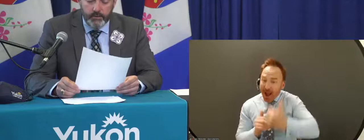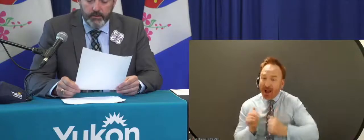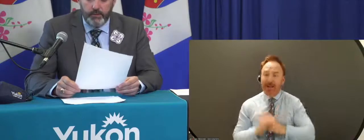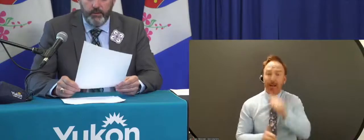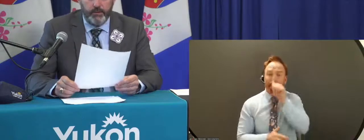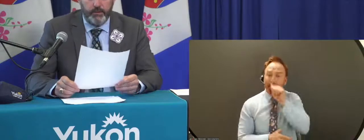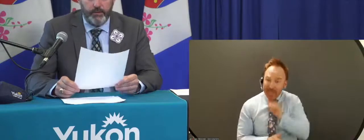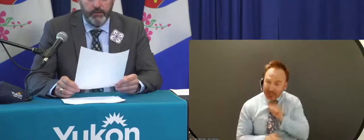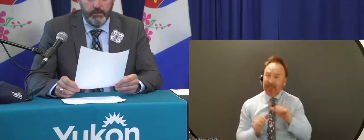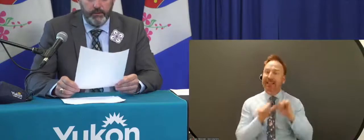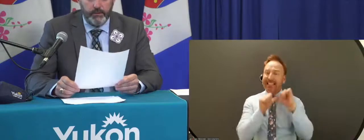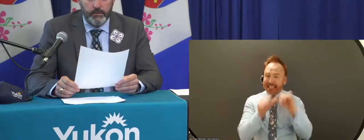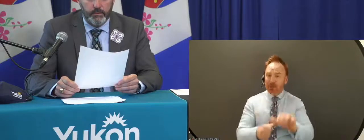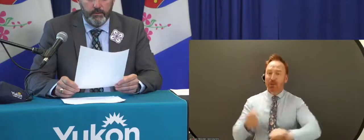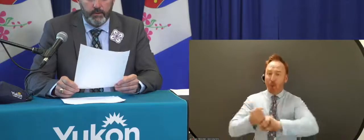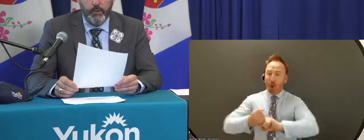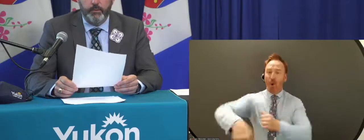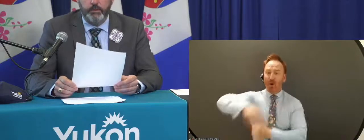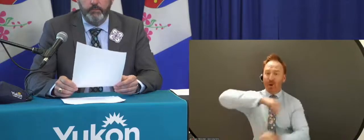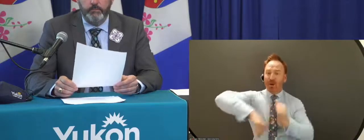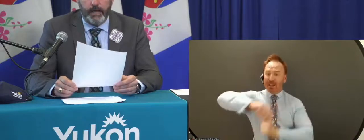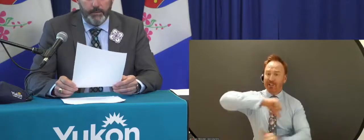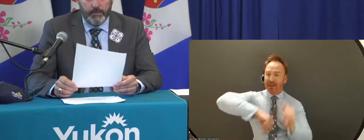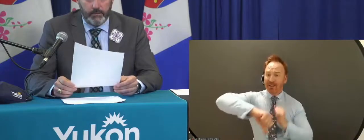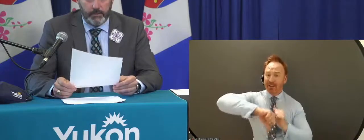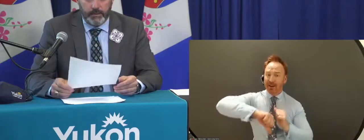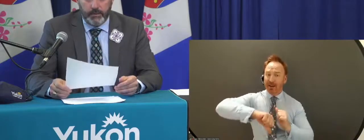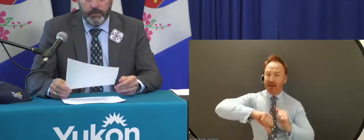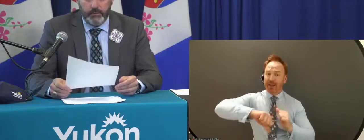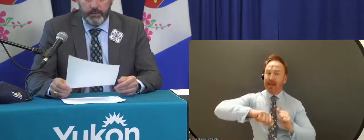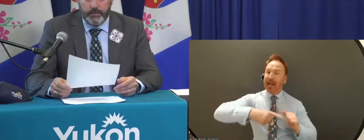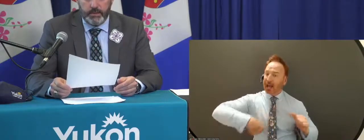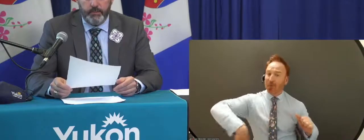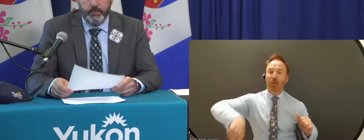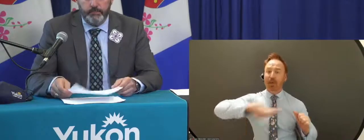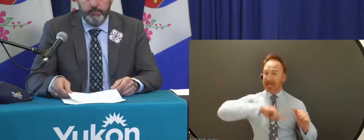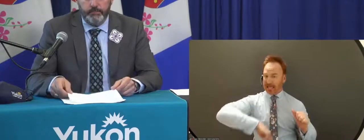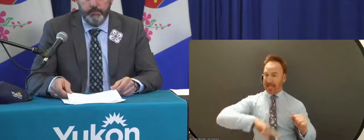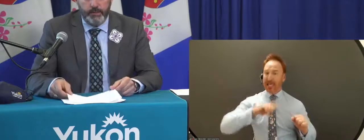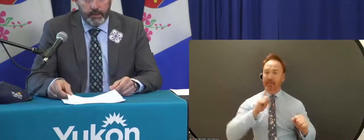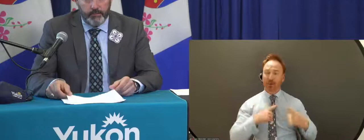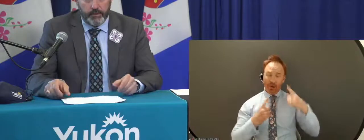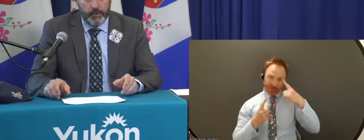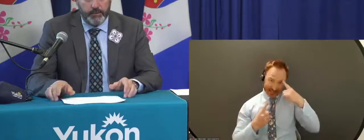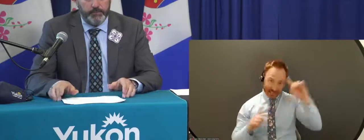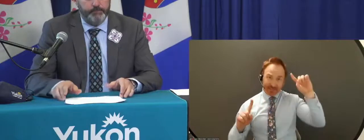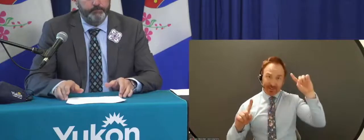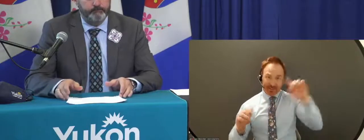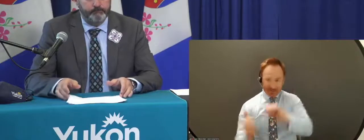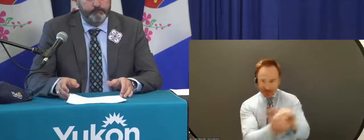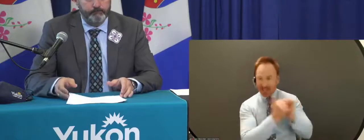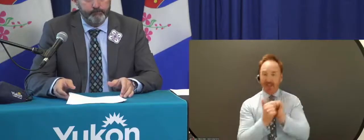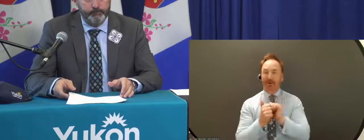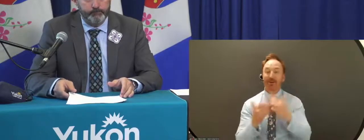contributed to this outbreak. We also know how to follow the